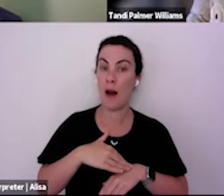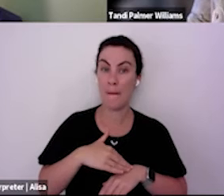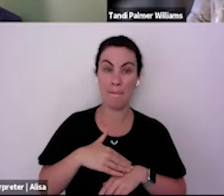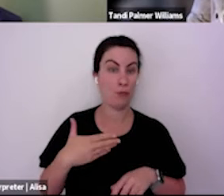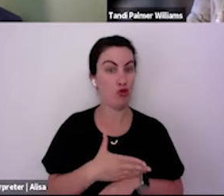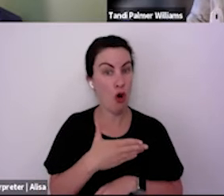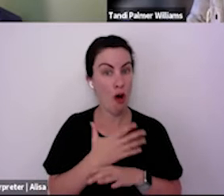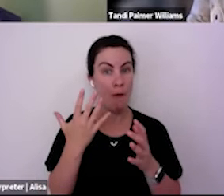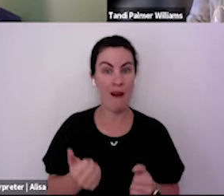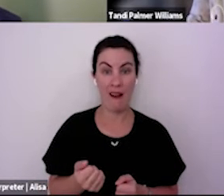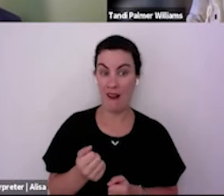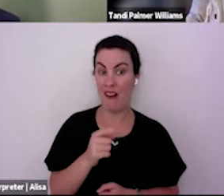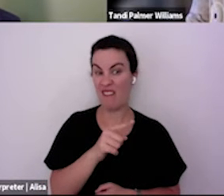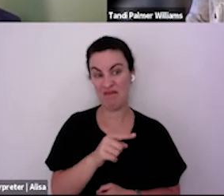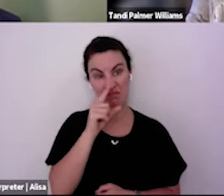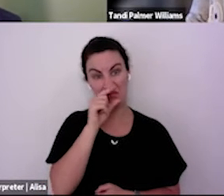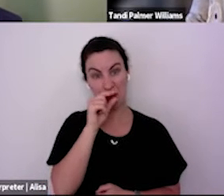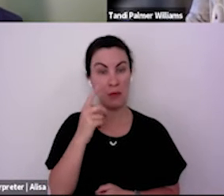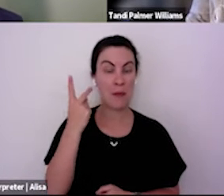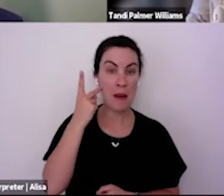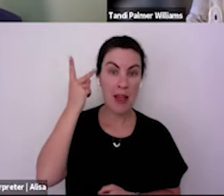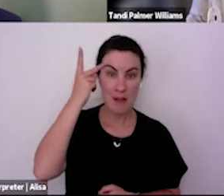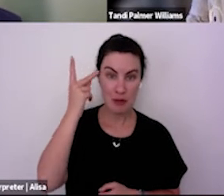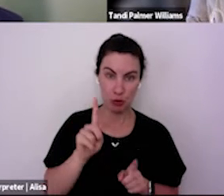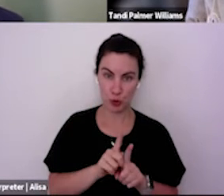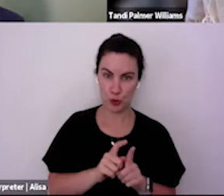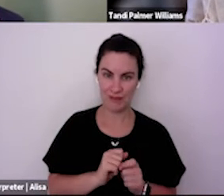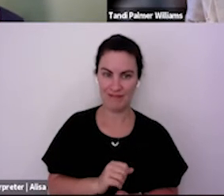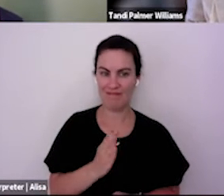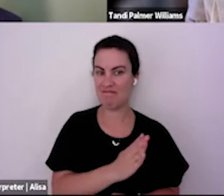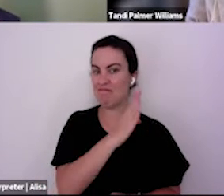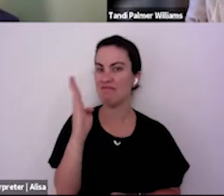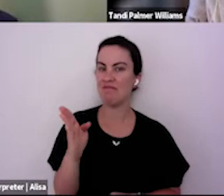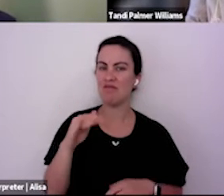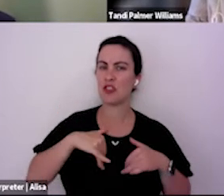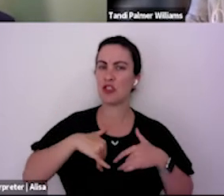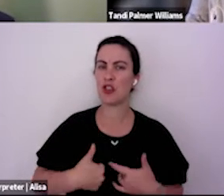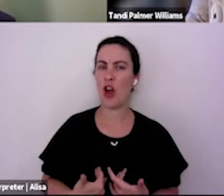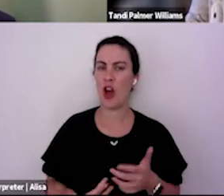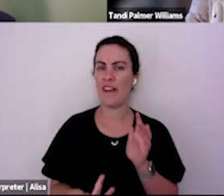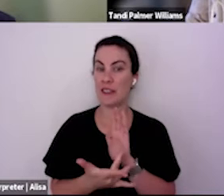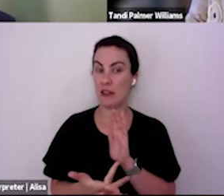Our tired of tech, slightly different. Slightly more likely to live in a regional area.